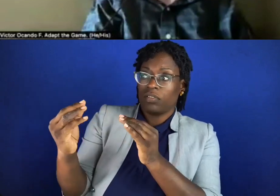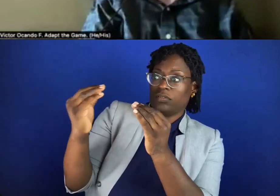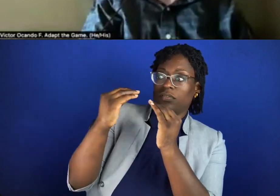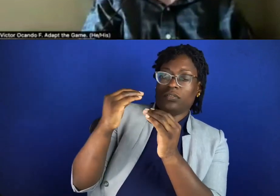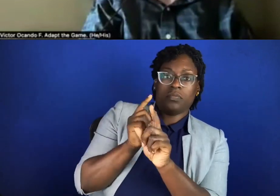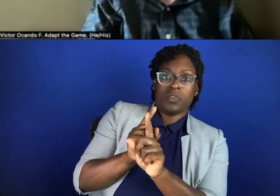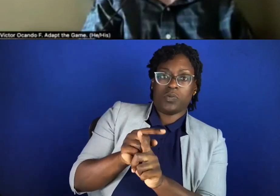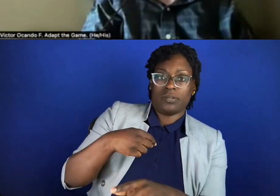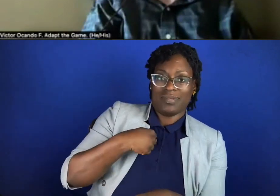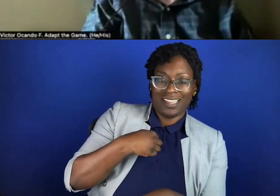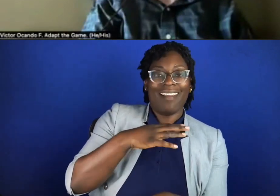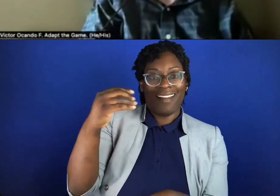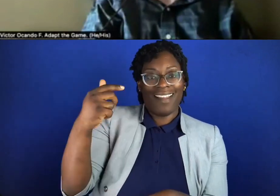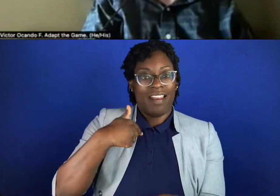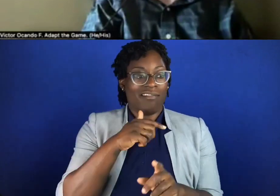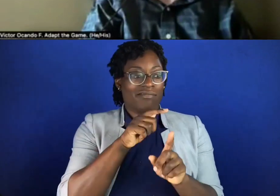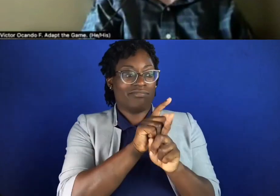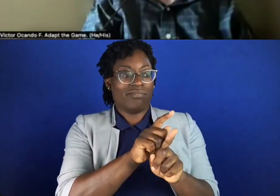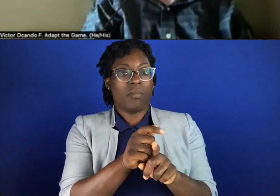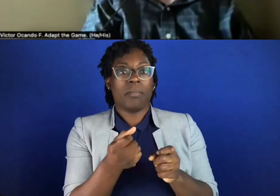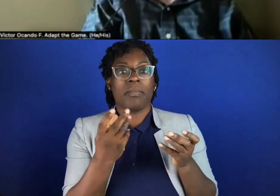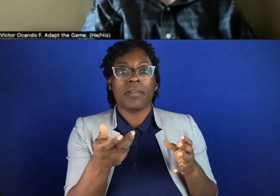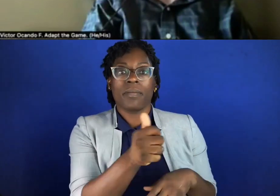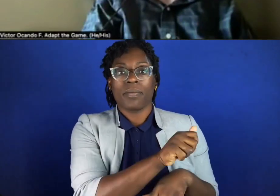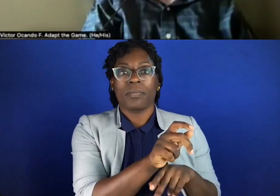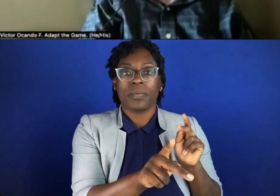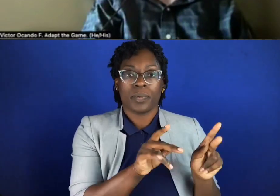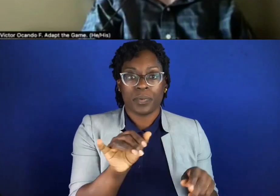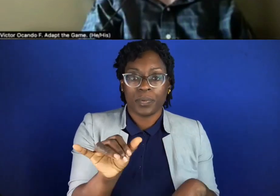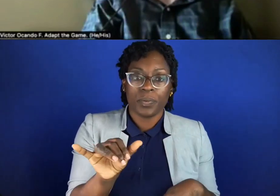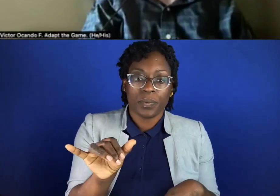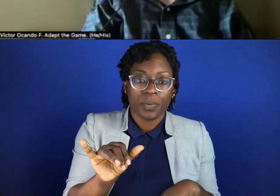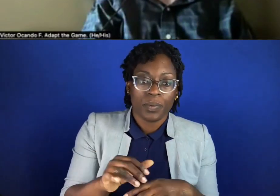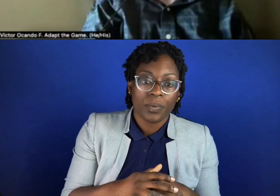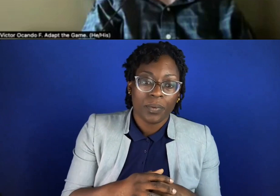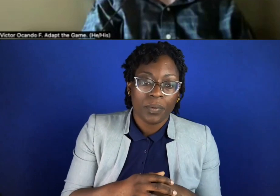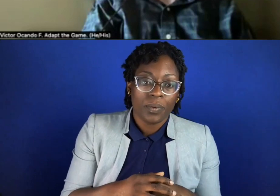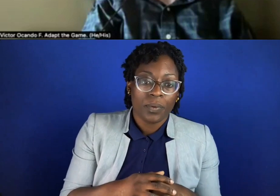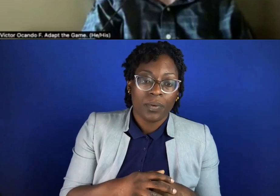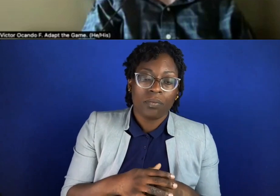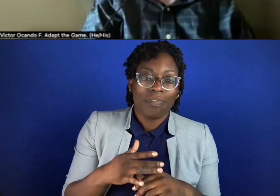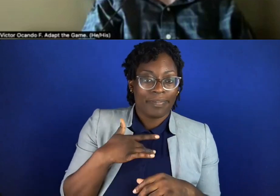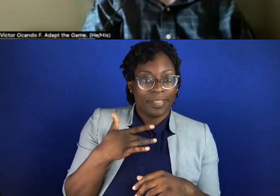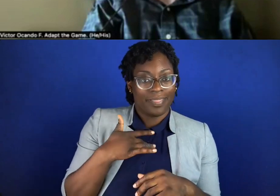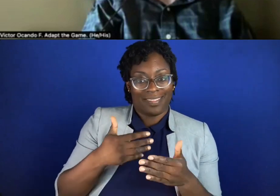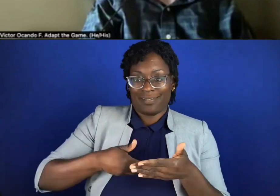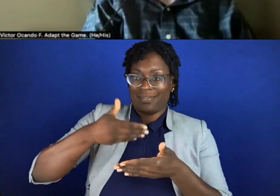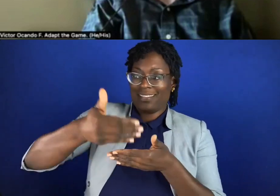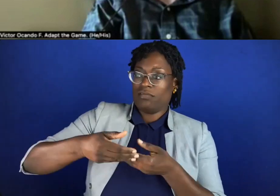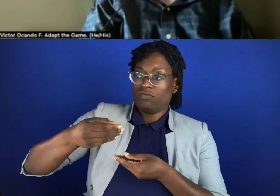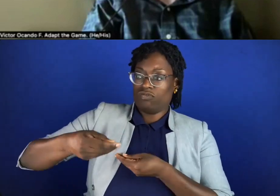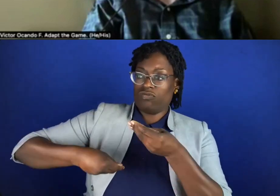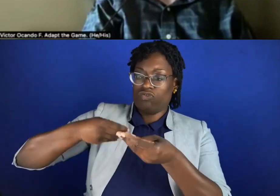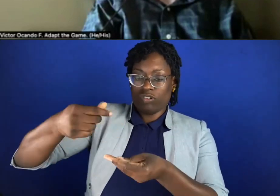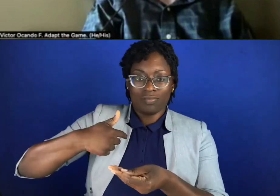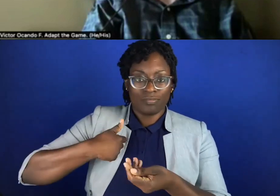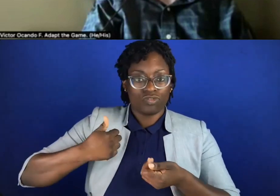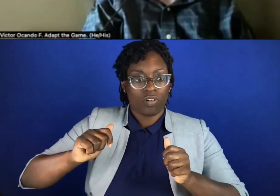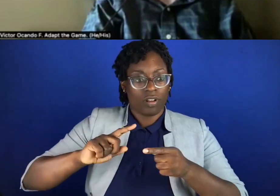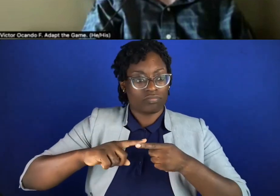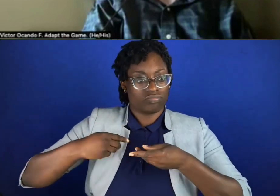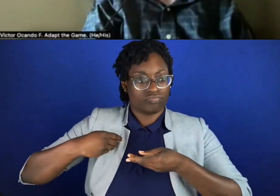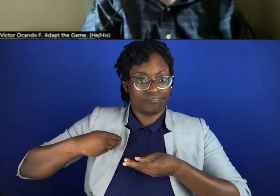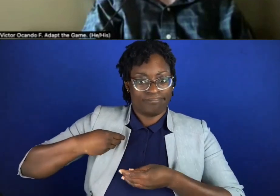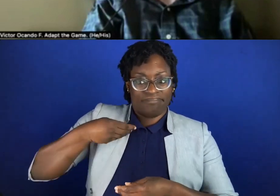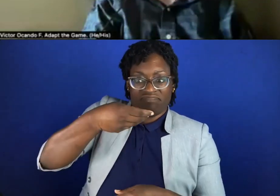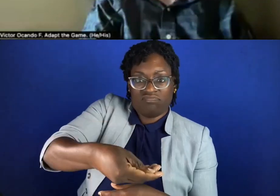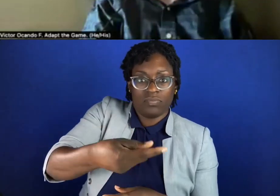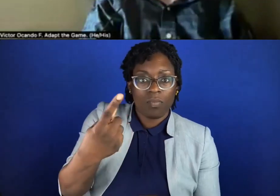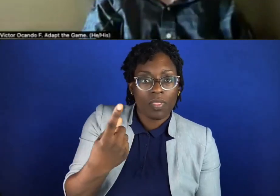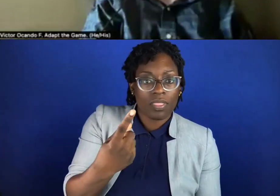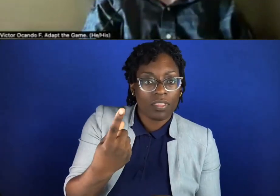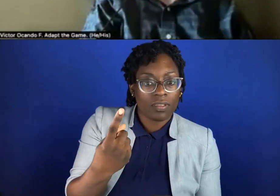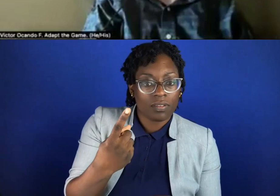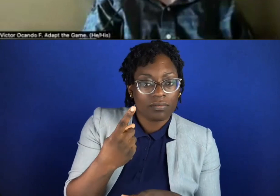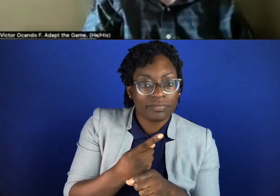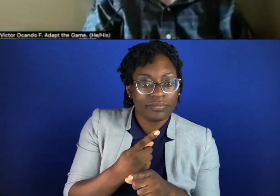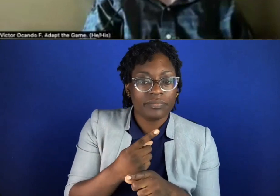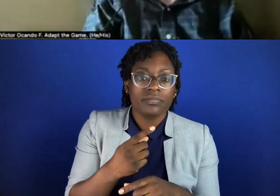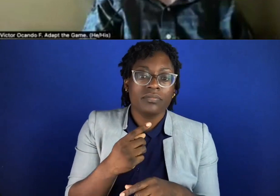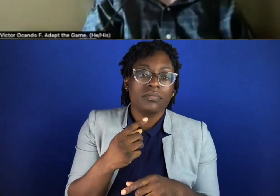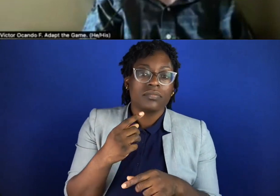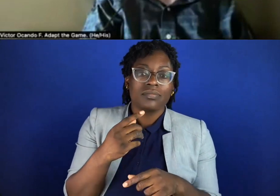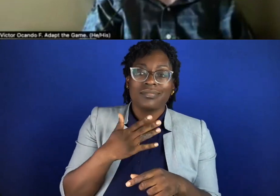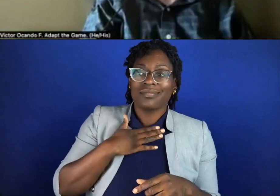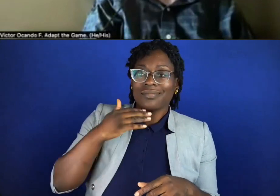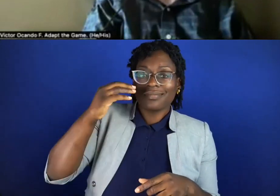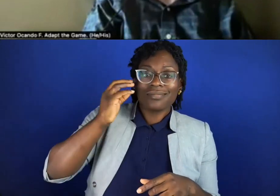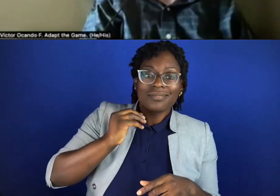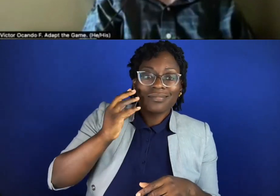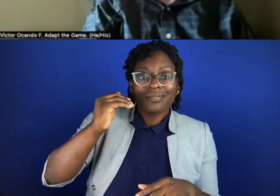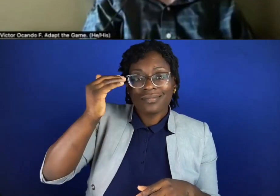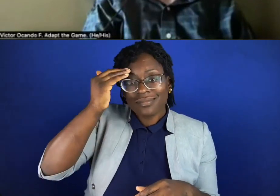by a lot of people and now I help with the next generation by having the mentoring for